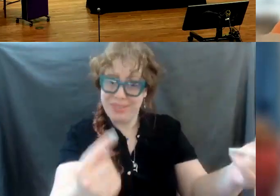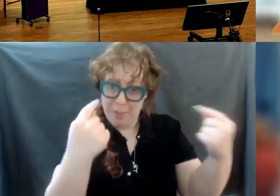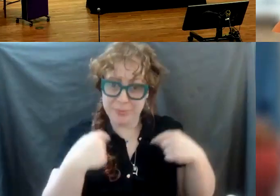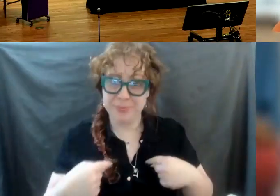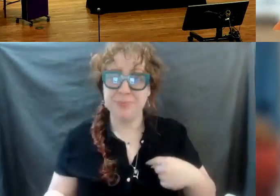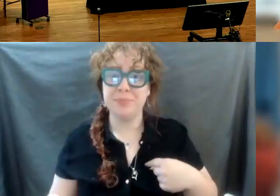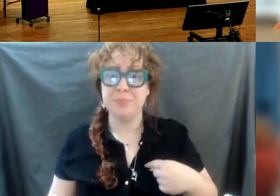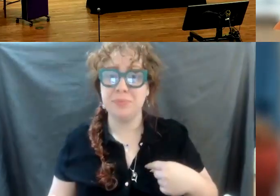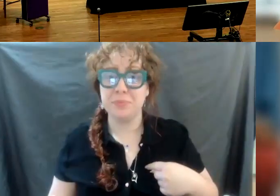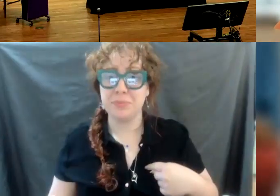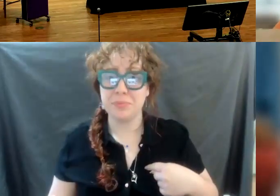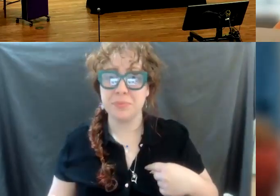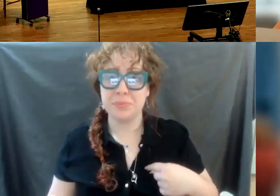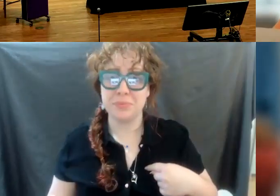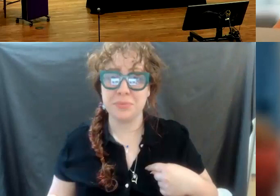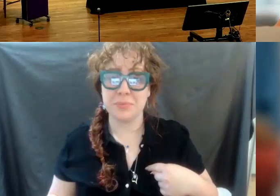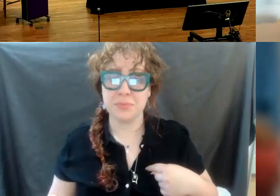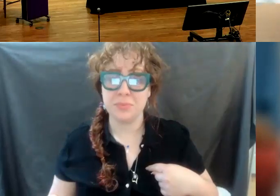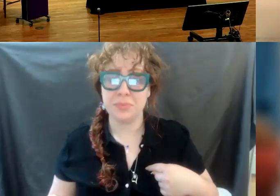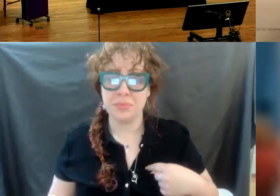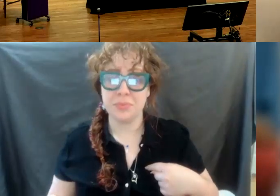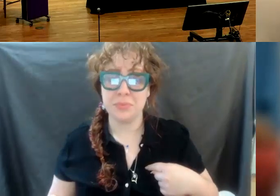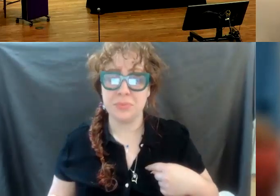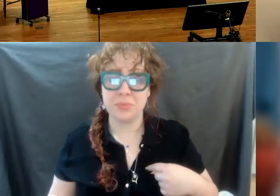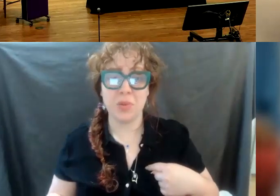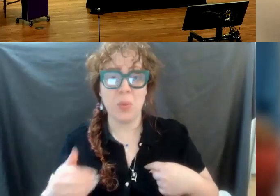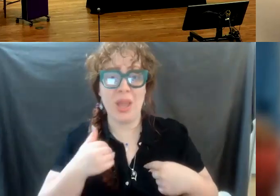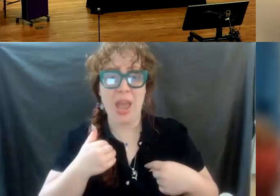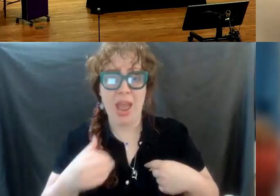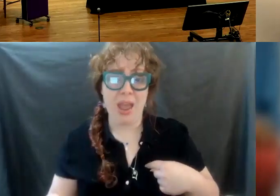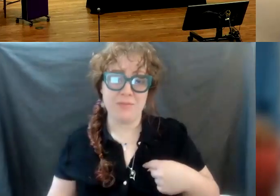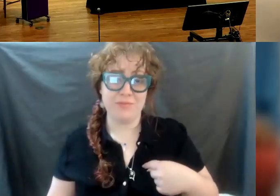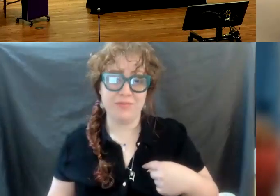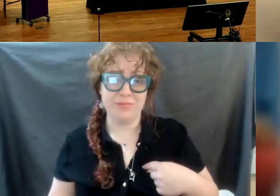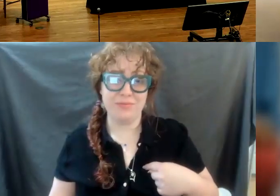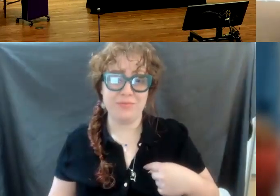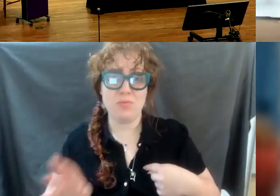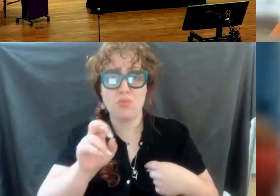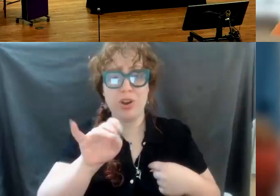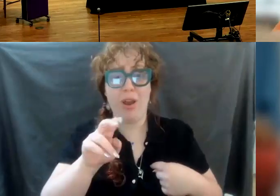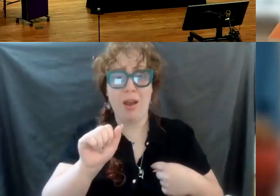Briana Payton, Alexander Brown and Obari Cartman.